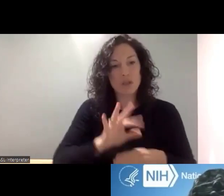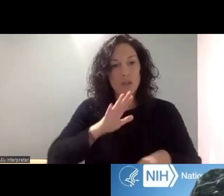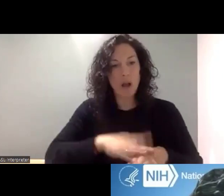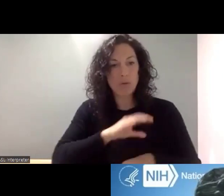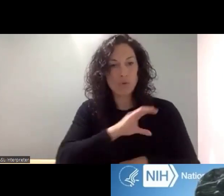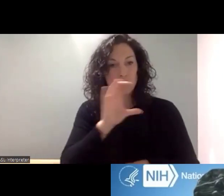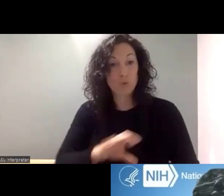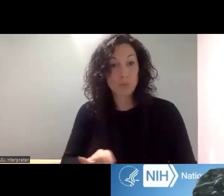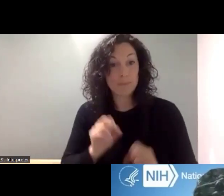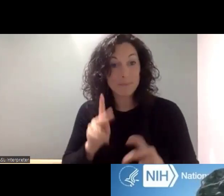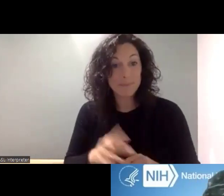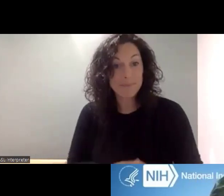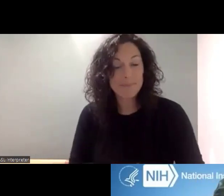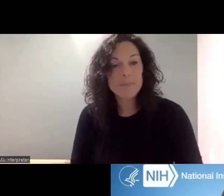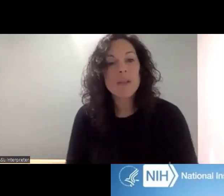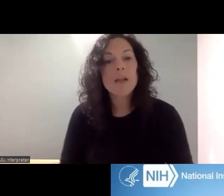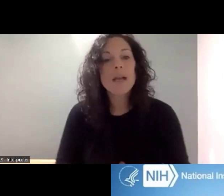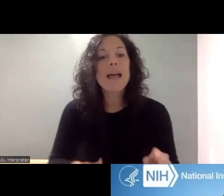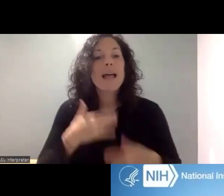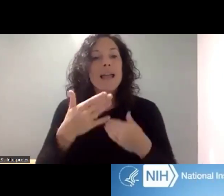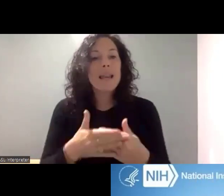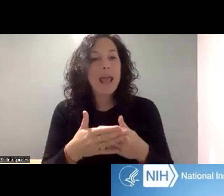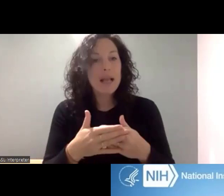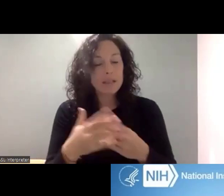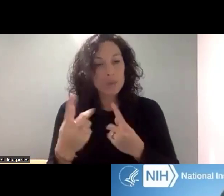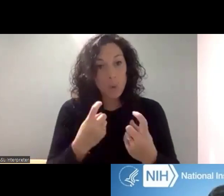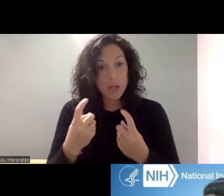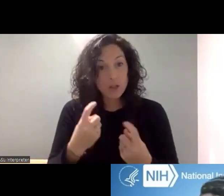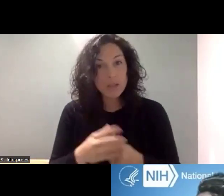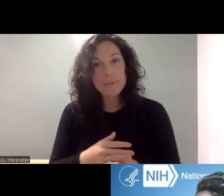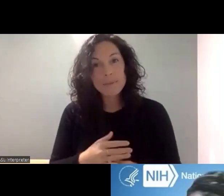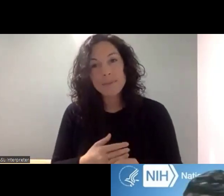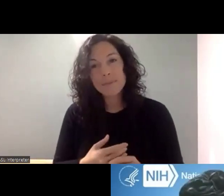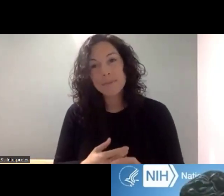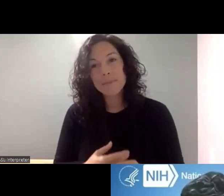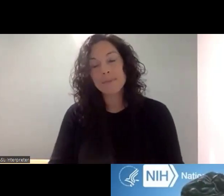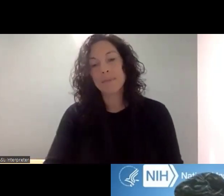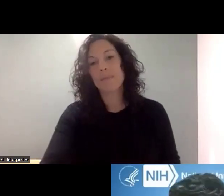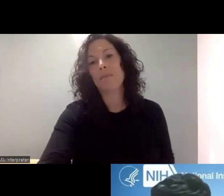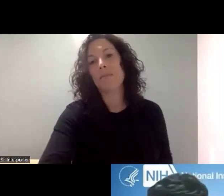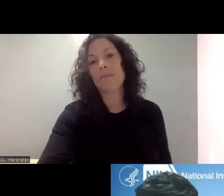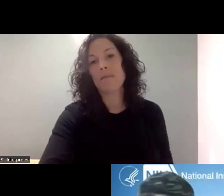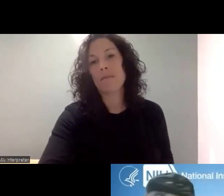The next question going into some of the continued vein of subawards,